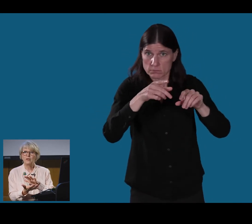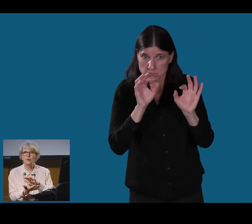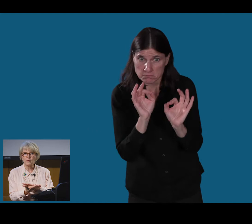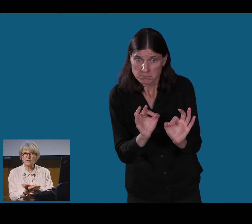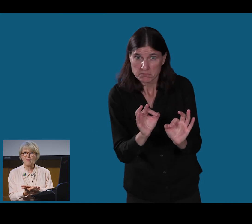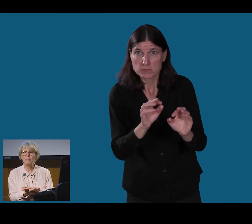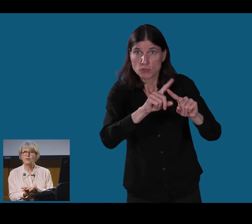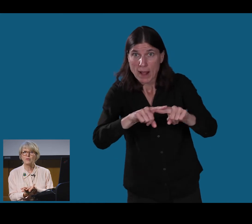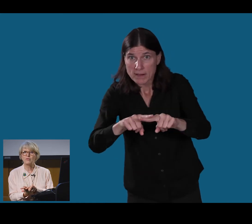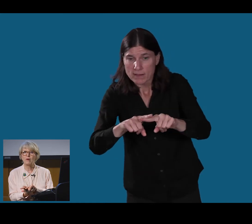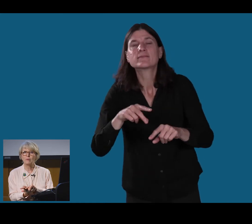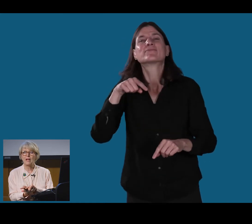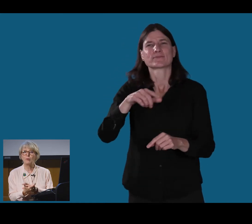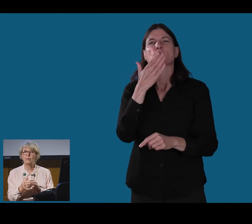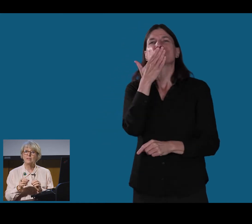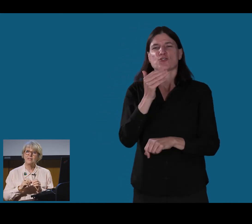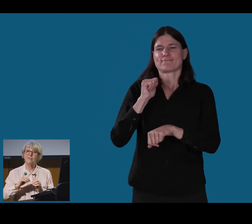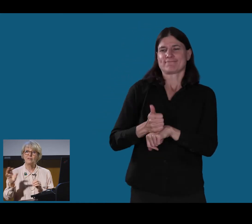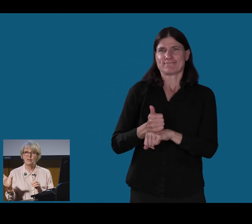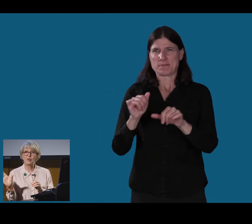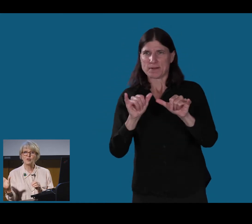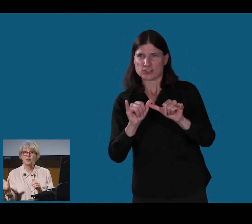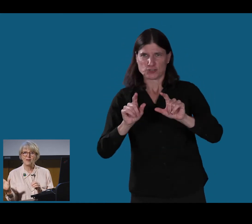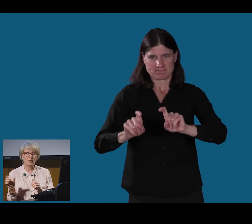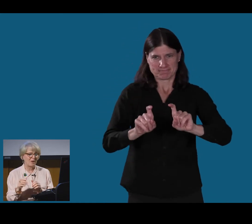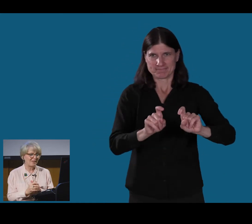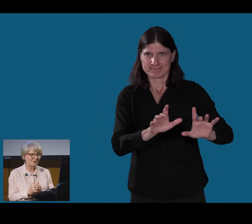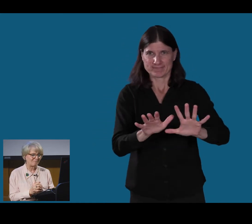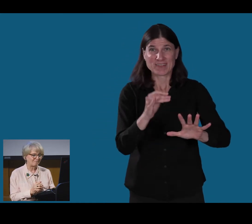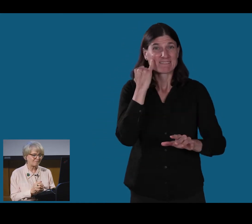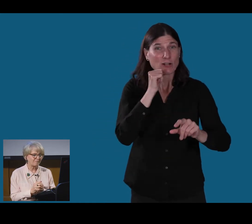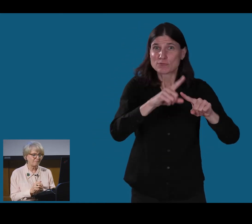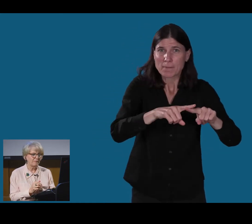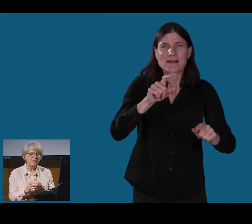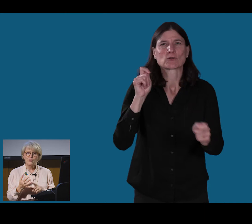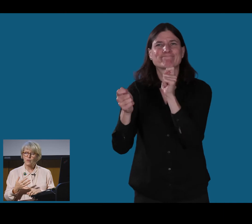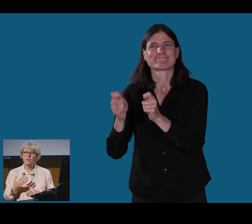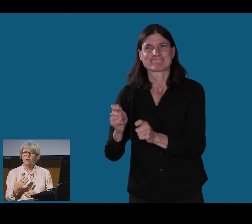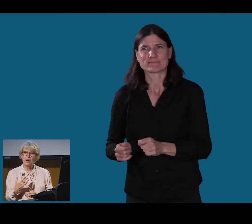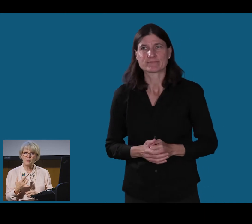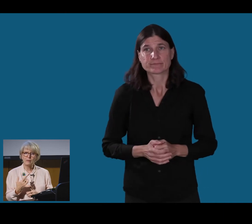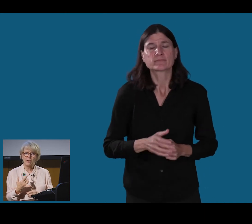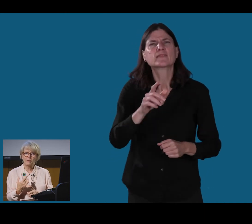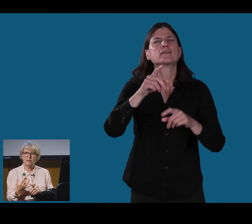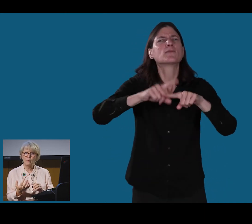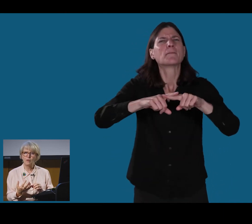It's useless to have a measure that’s not reliable even if it looks good in other ways. So there are different kinds of reliability.